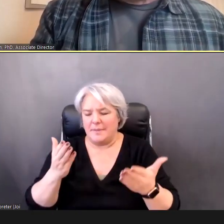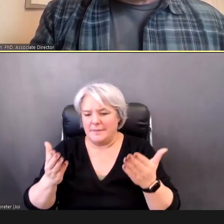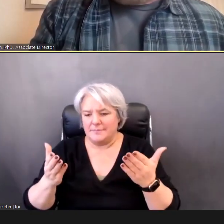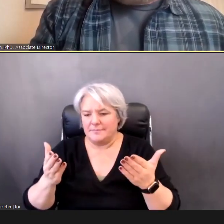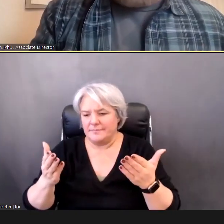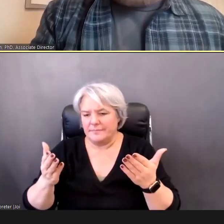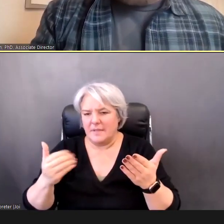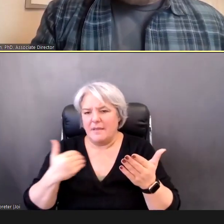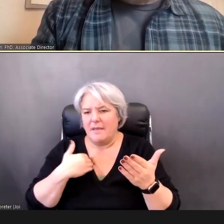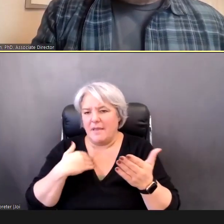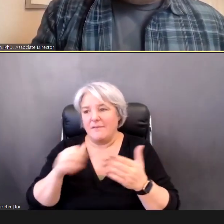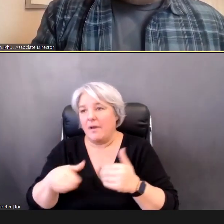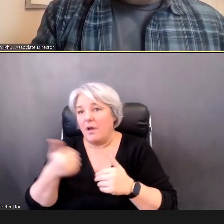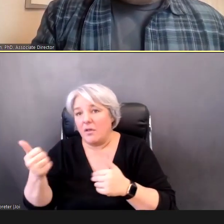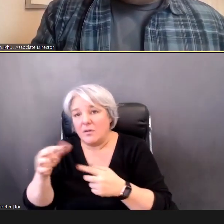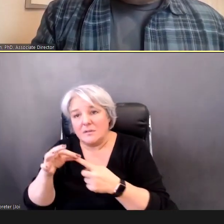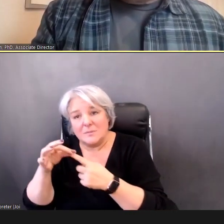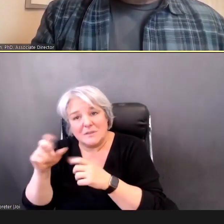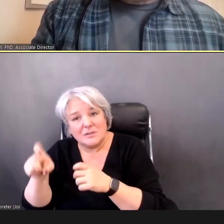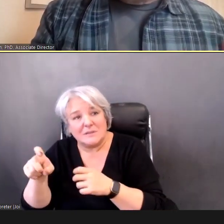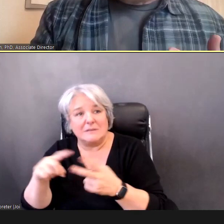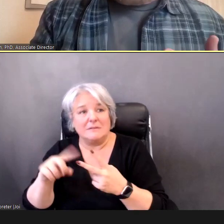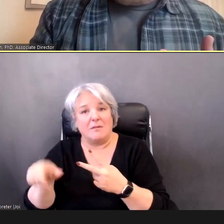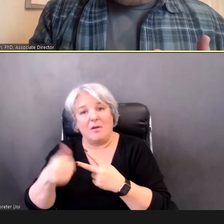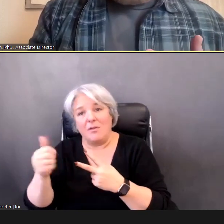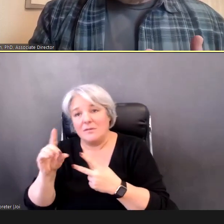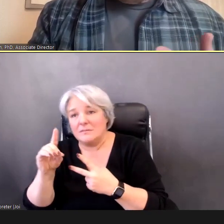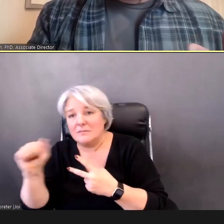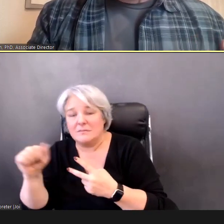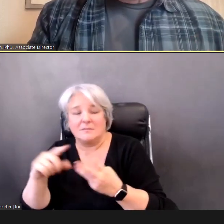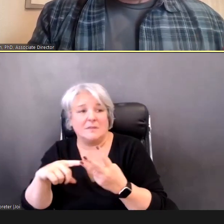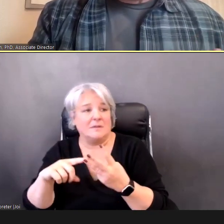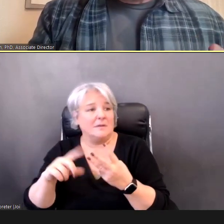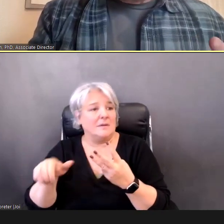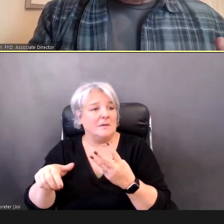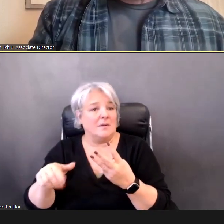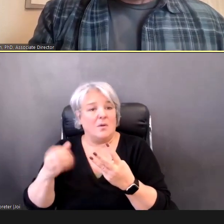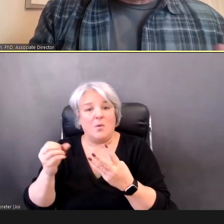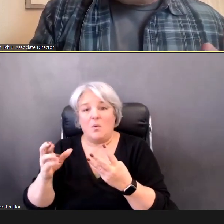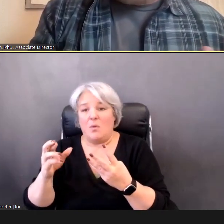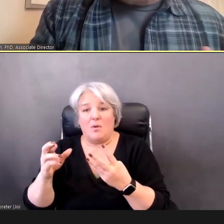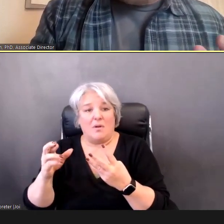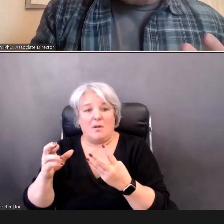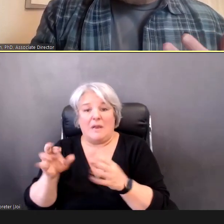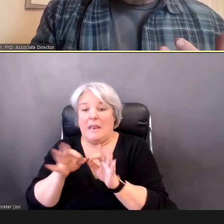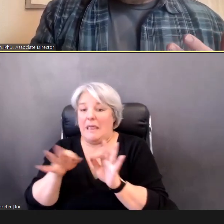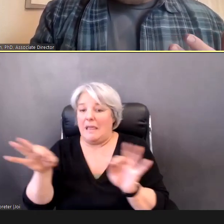special needs disabilities or um even uh